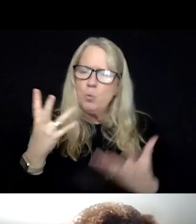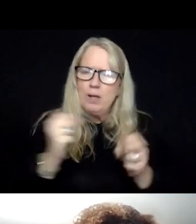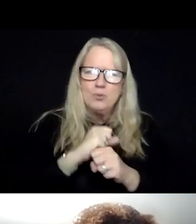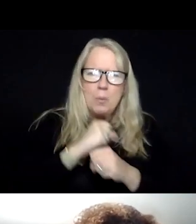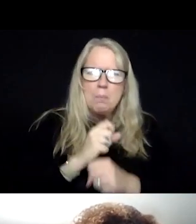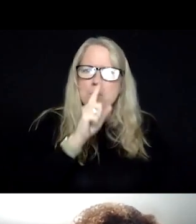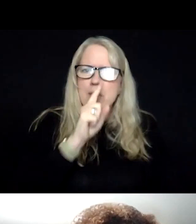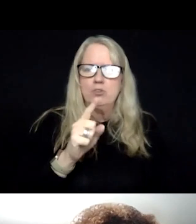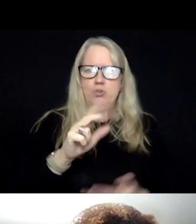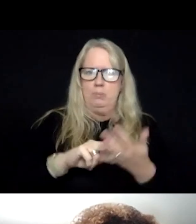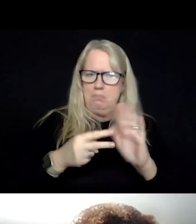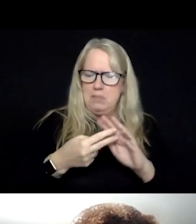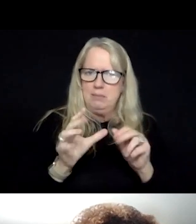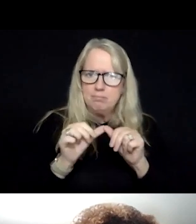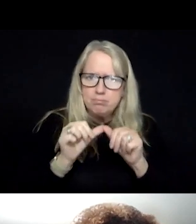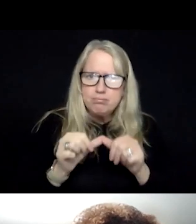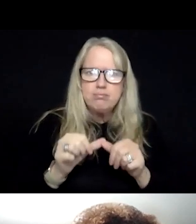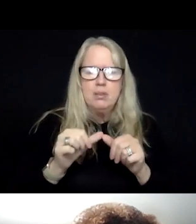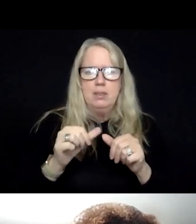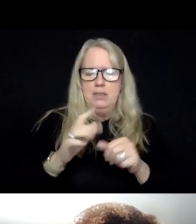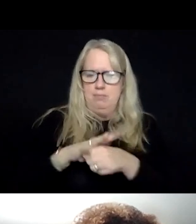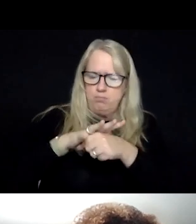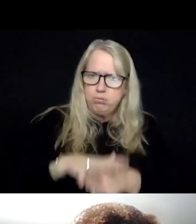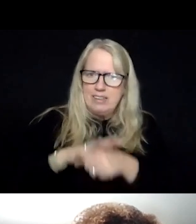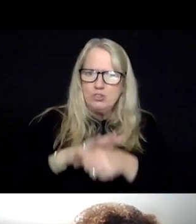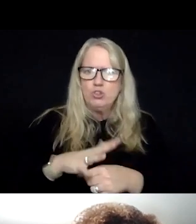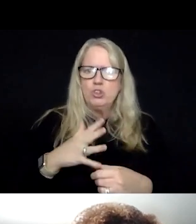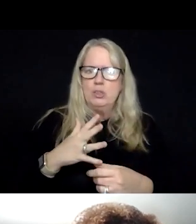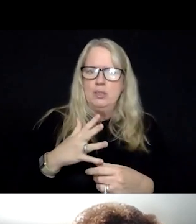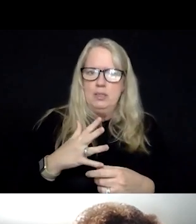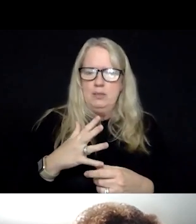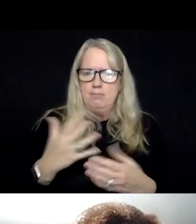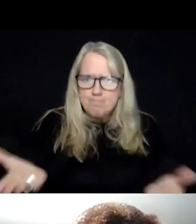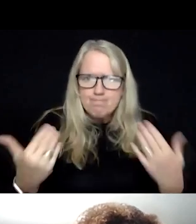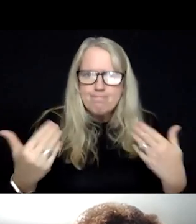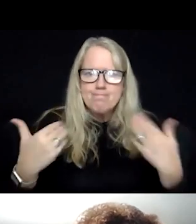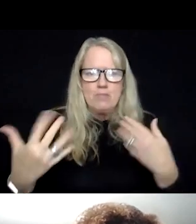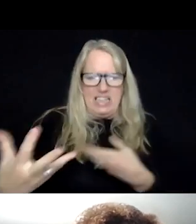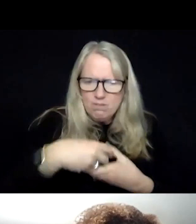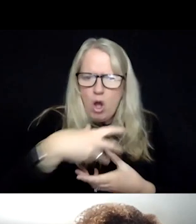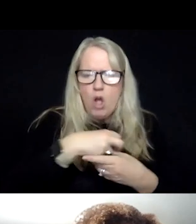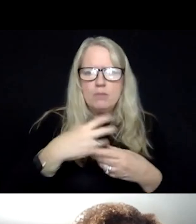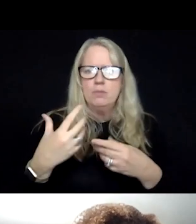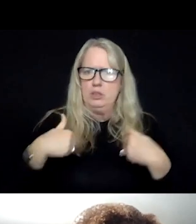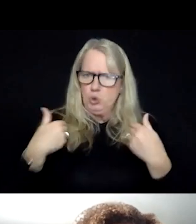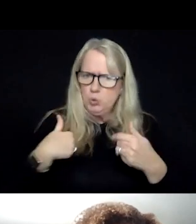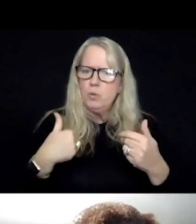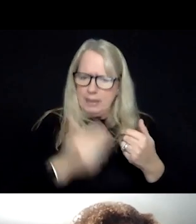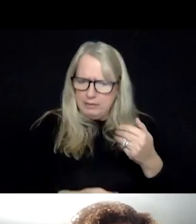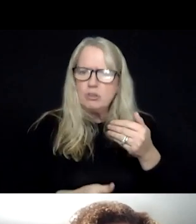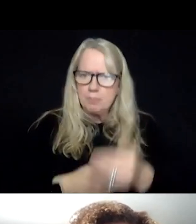CONSTANT PRESSURE TO INVOLVE YOUTH AT EVERY STEP OF THE PROCESS.